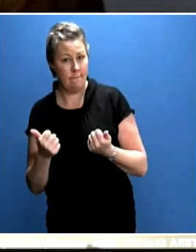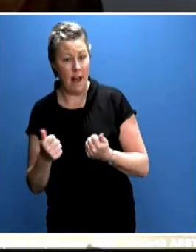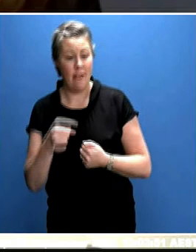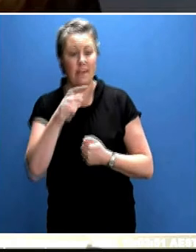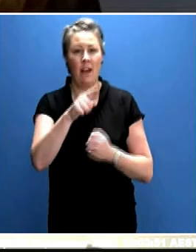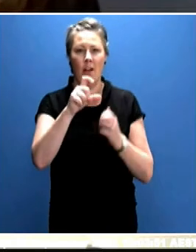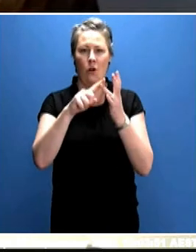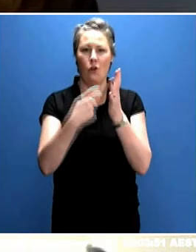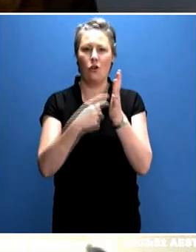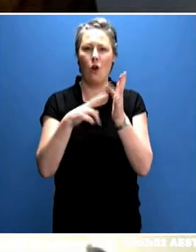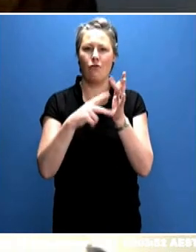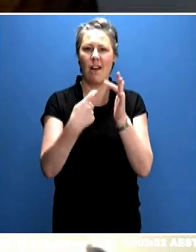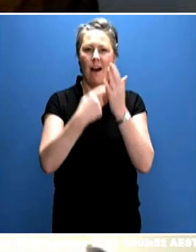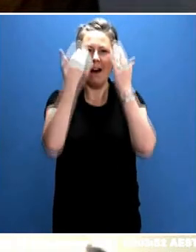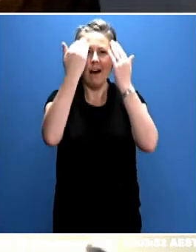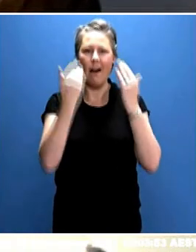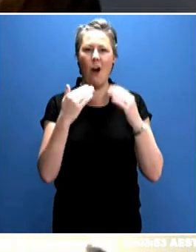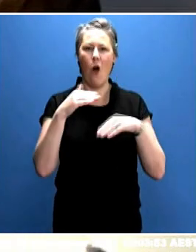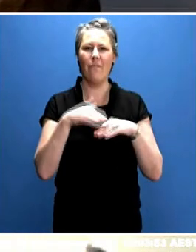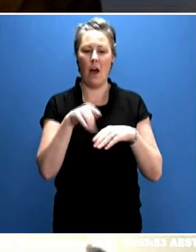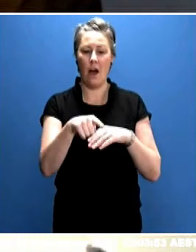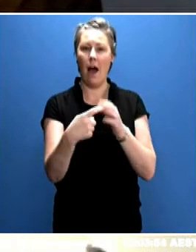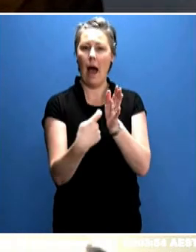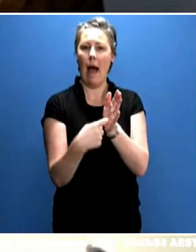Child RM made a recommendation about looking at the timeframes.